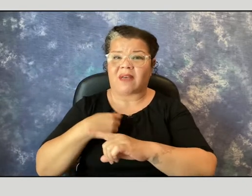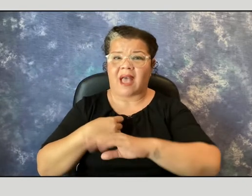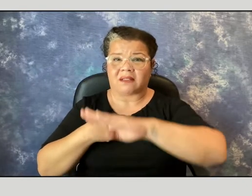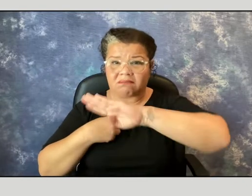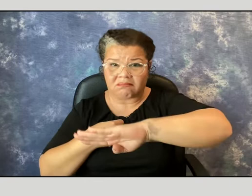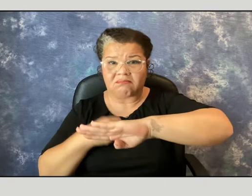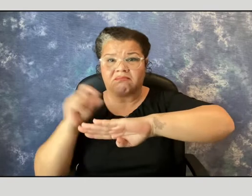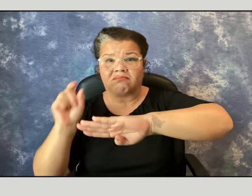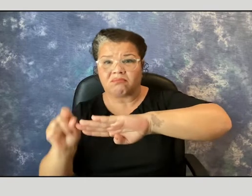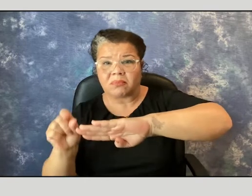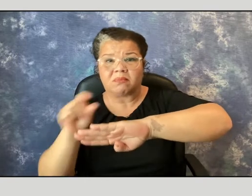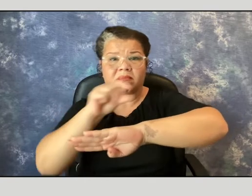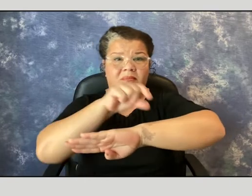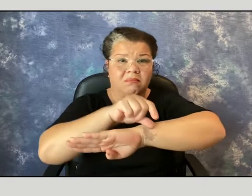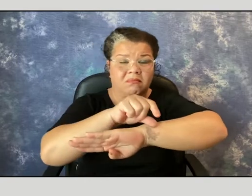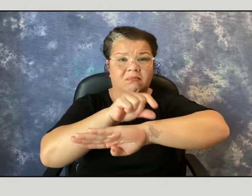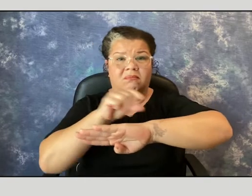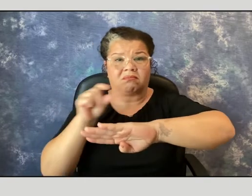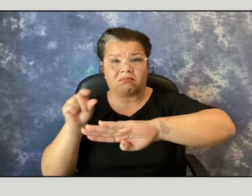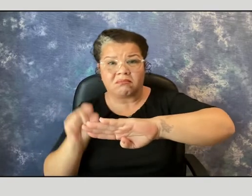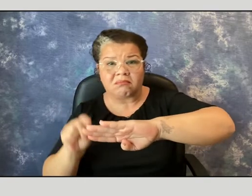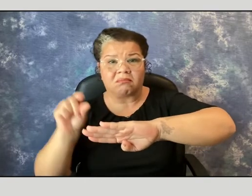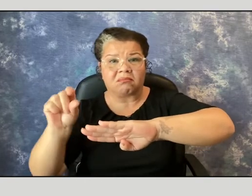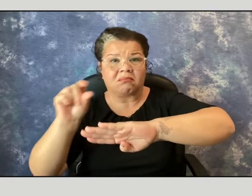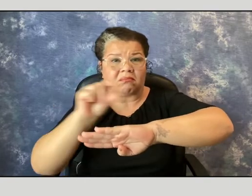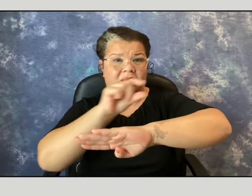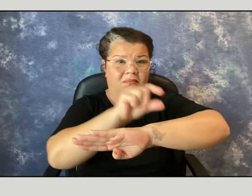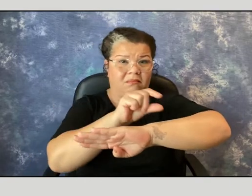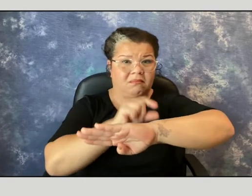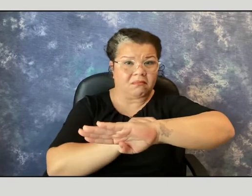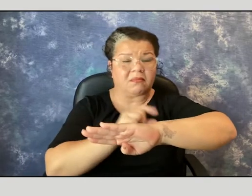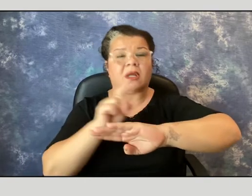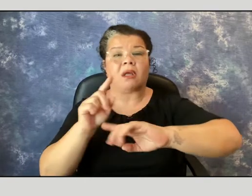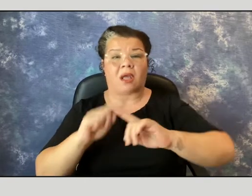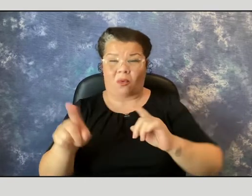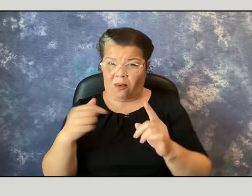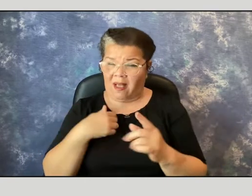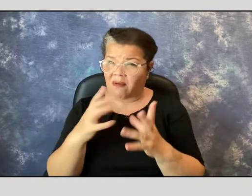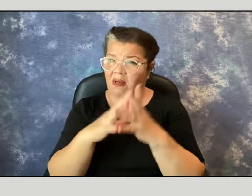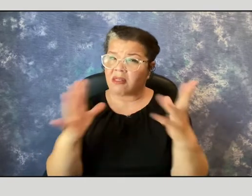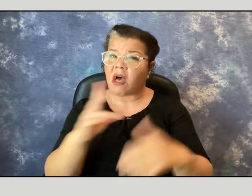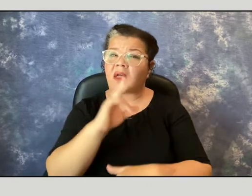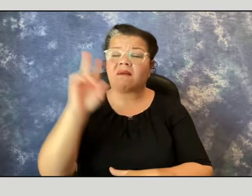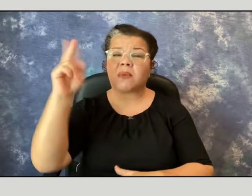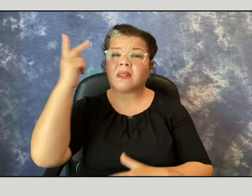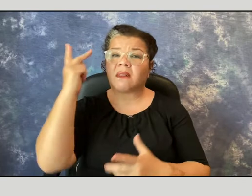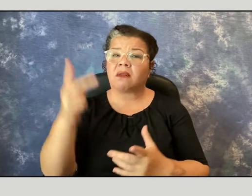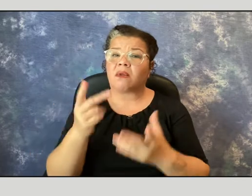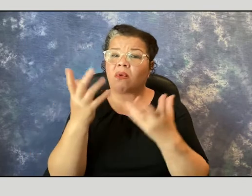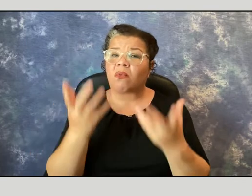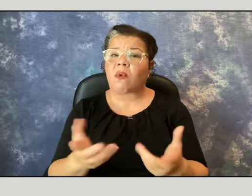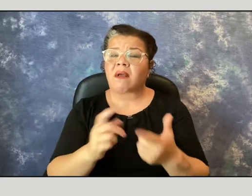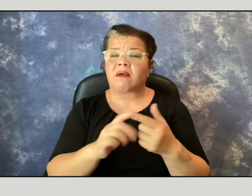but saying for the entire audience, carry political weight and power dynamics that remain unresolved,